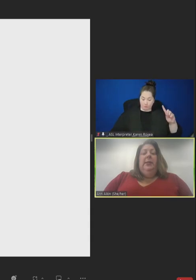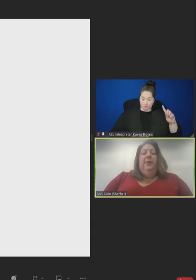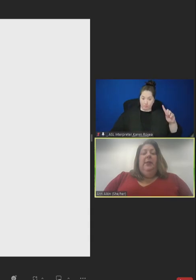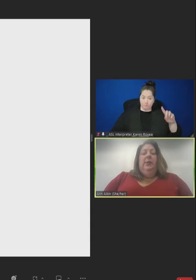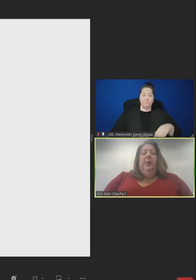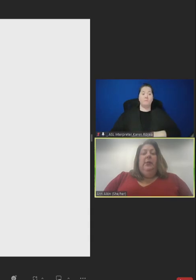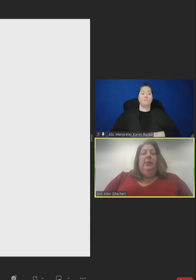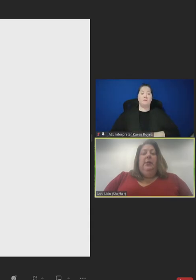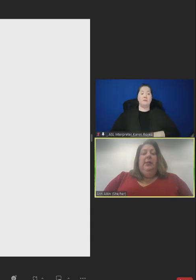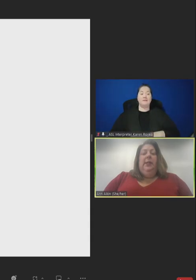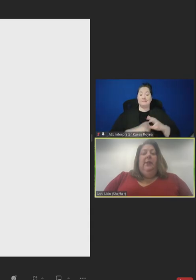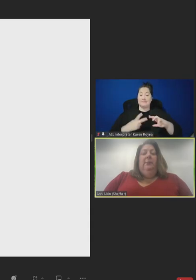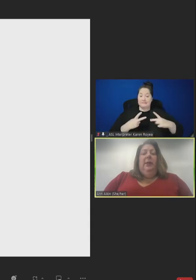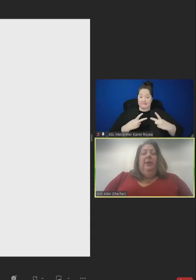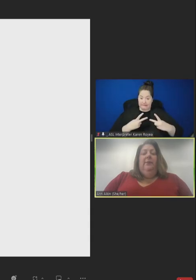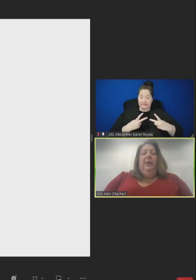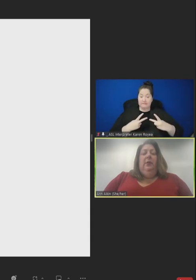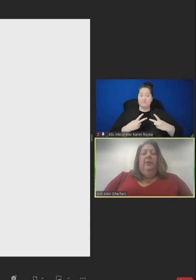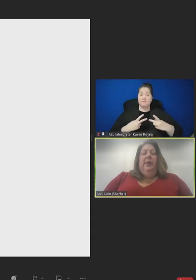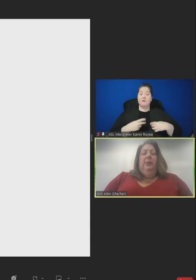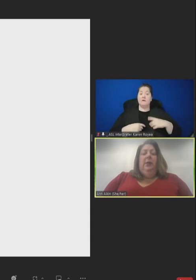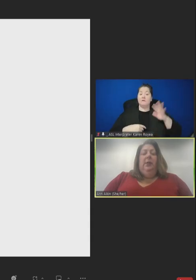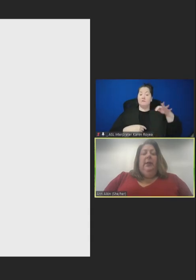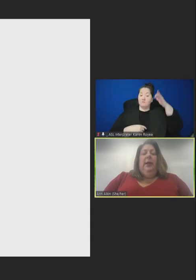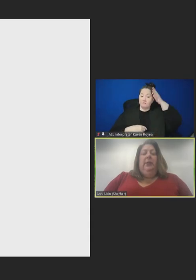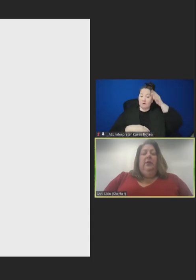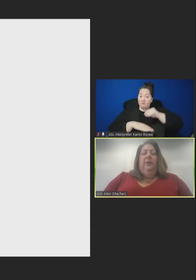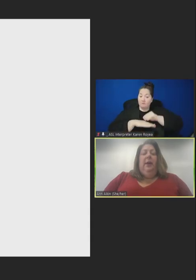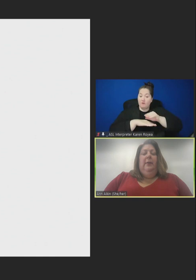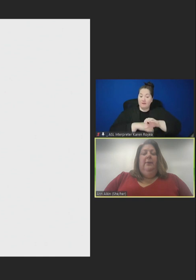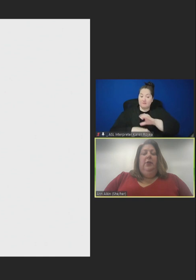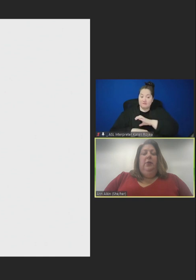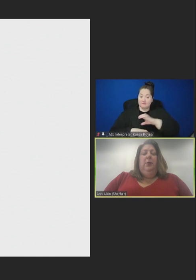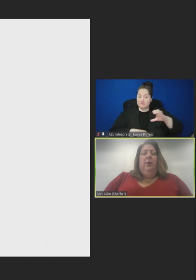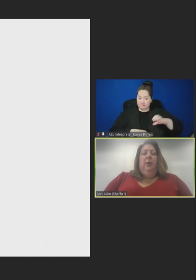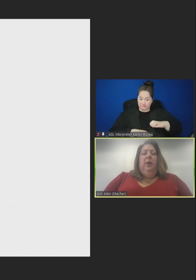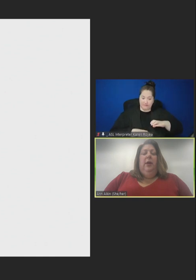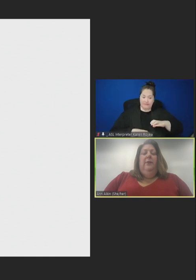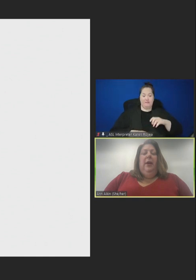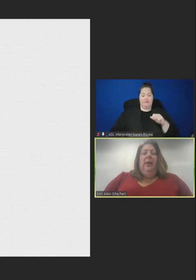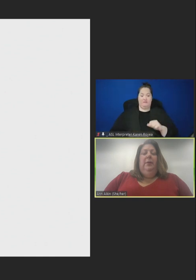this advisory council is governed by the Federal Advisory Committee Act, or FACA for short. FACA